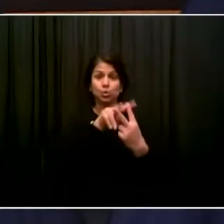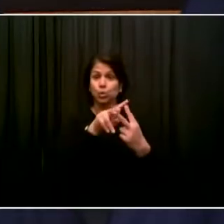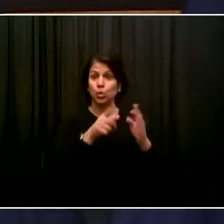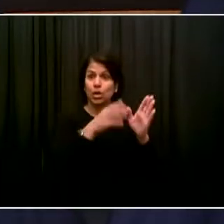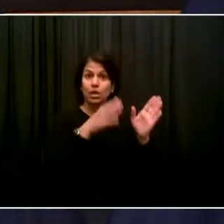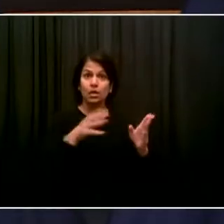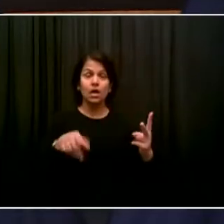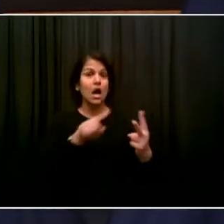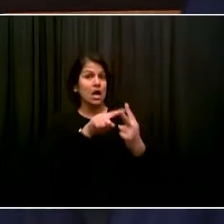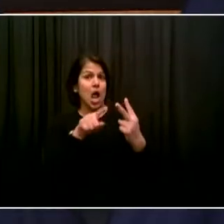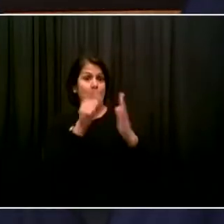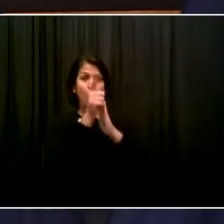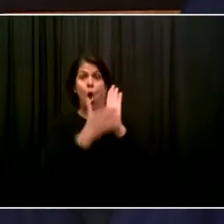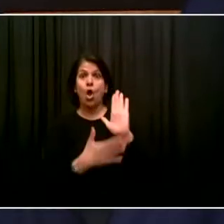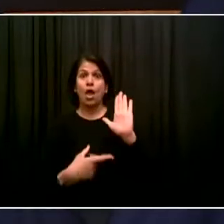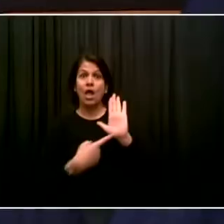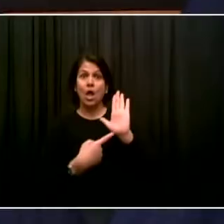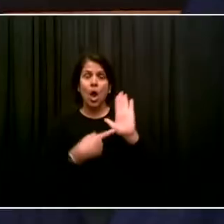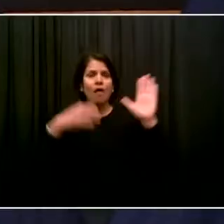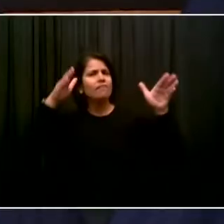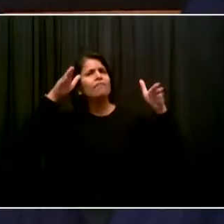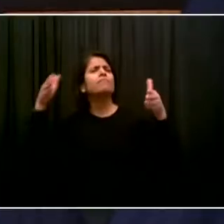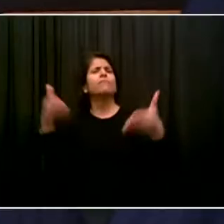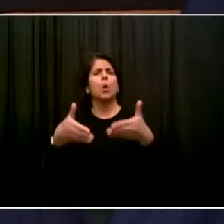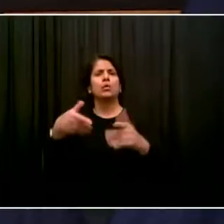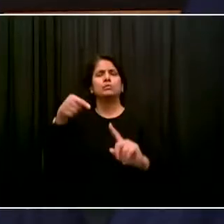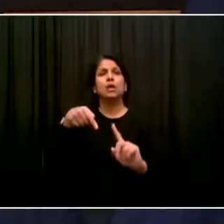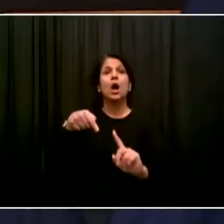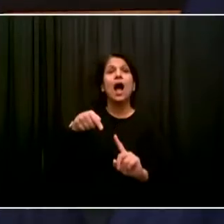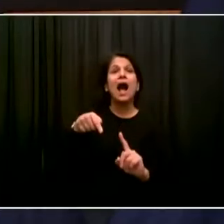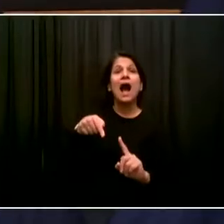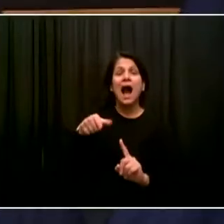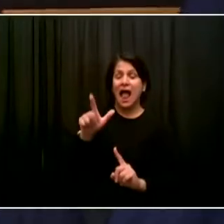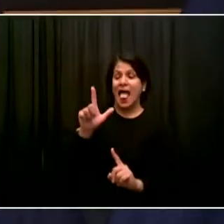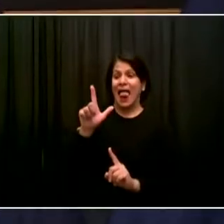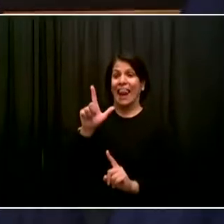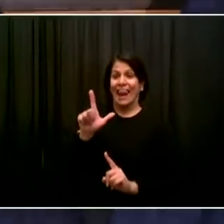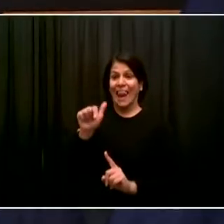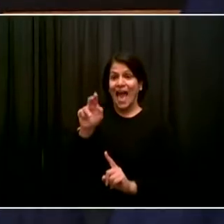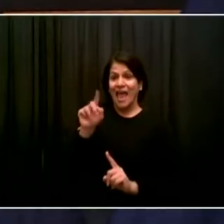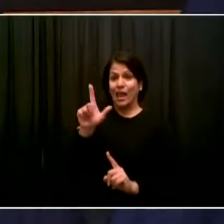GOOD FRIEND COUNCILMAN TORRES